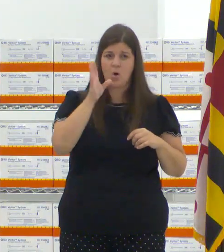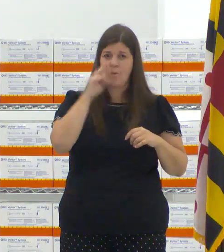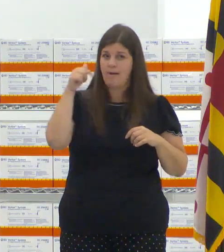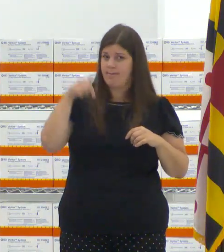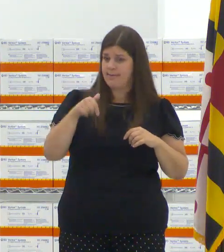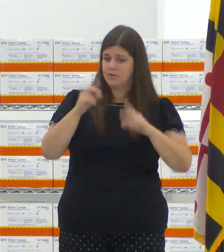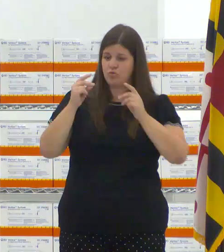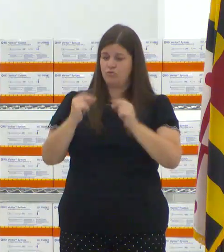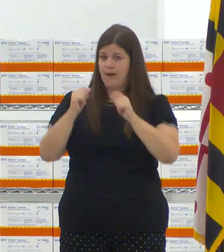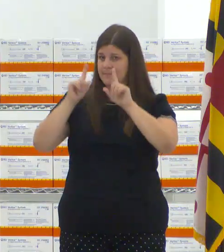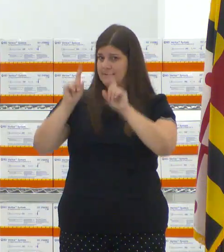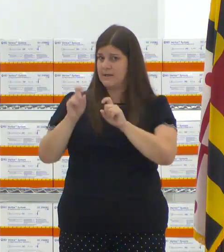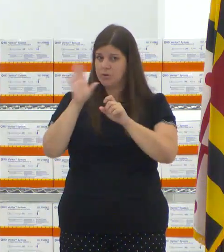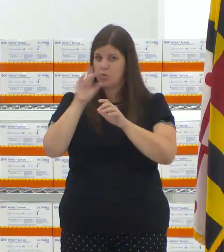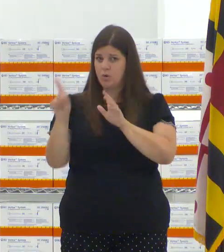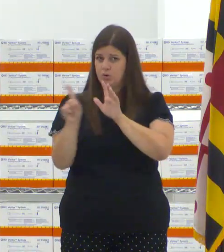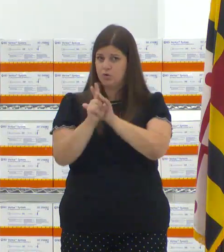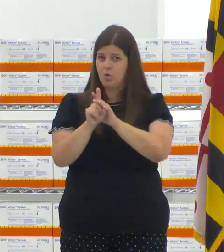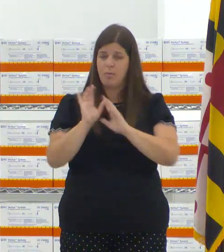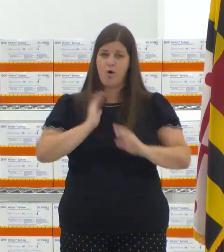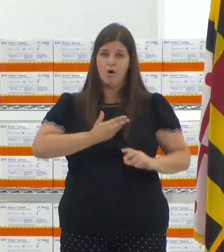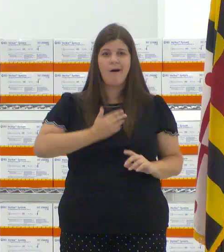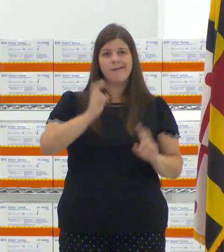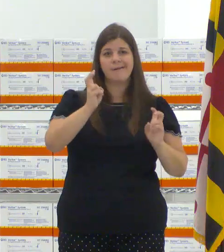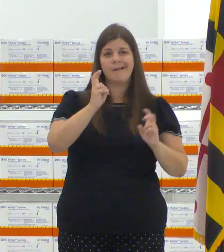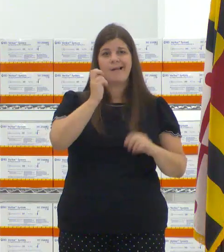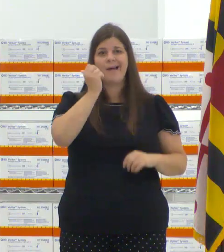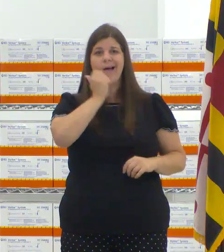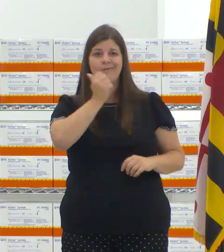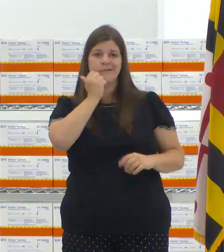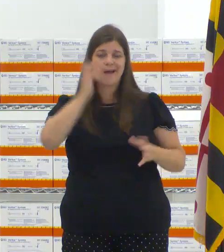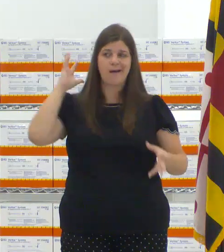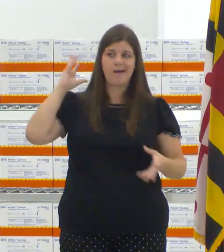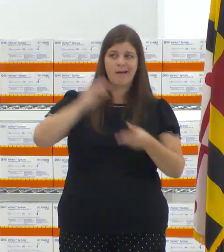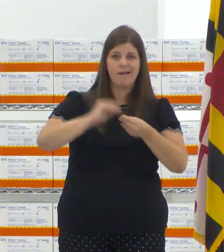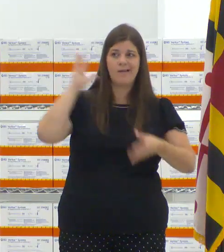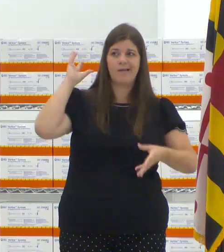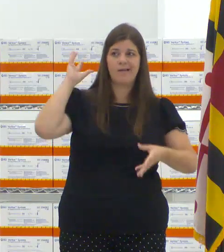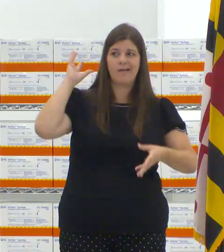to and separate from this purchase, so we're anxious to get it implemented right away, and I believe that the funding